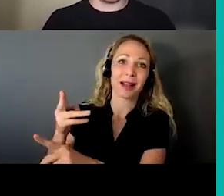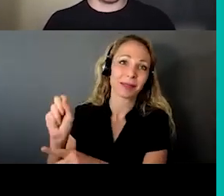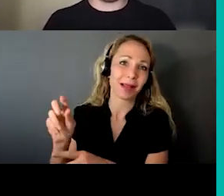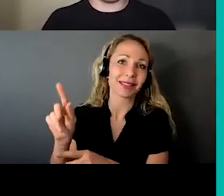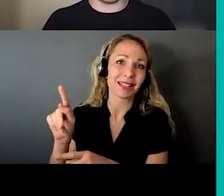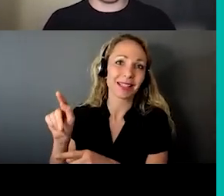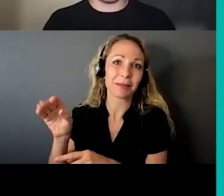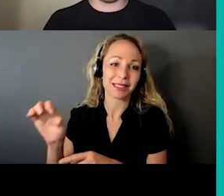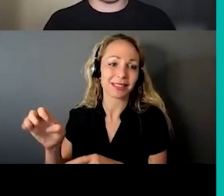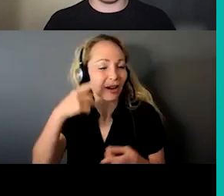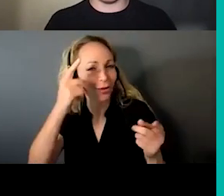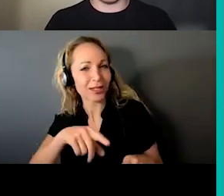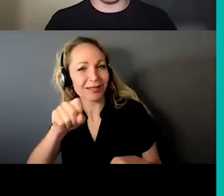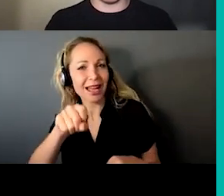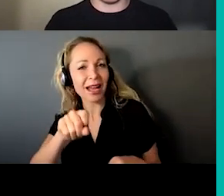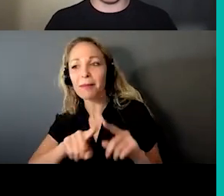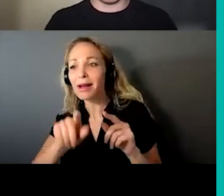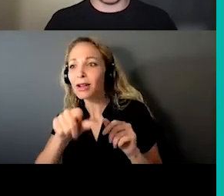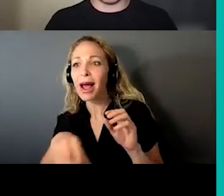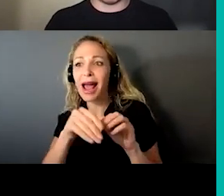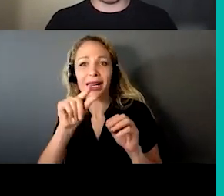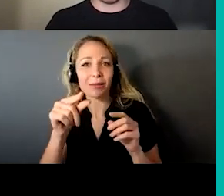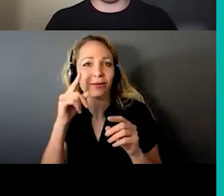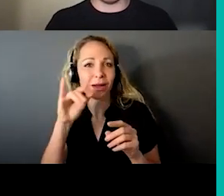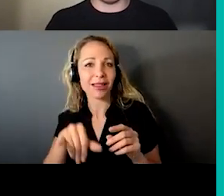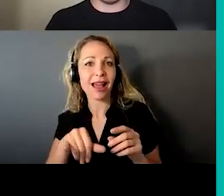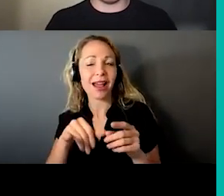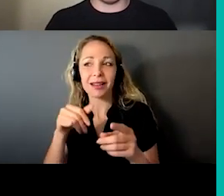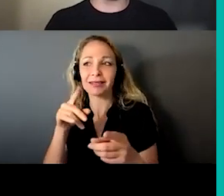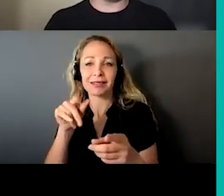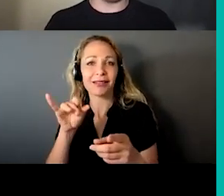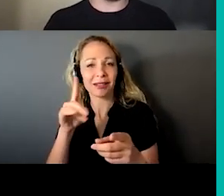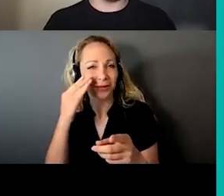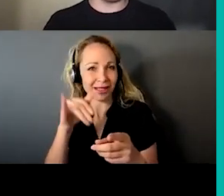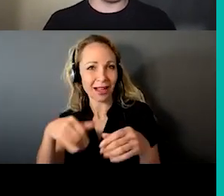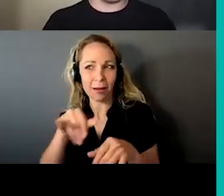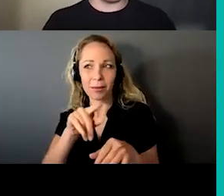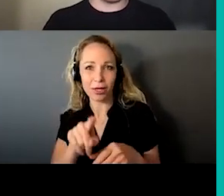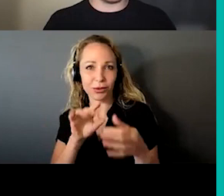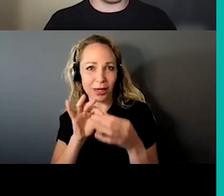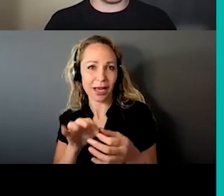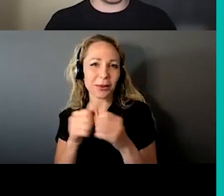THIS IS A COMMON QUESTION AROUND ABOUT WHERE THE FILES GO WHEN YOU SUBMIT A FORM FOR EXAMPLE.